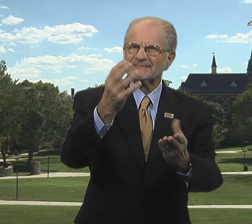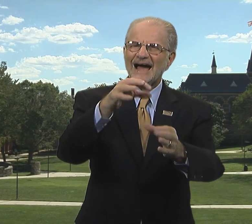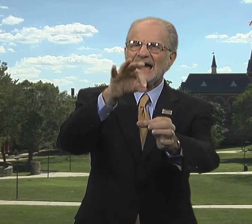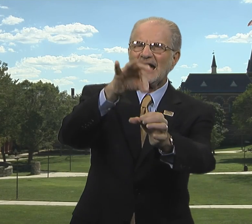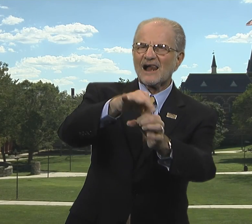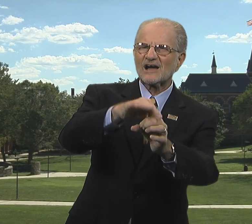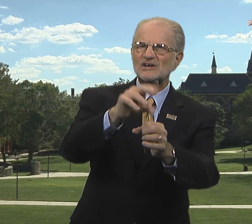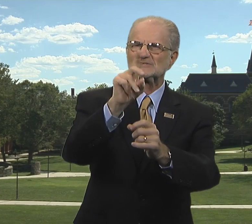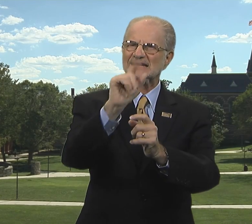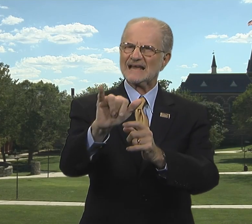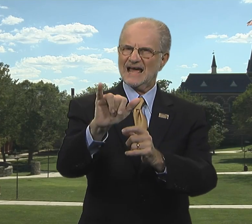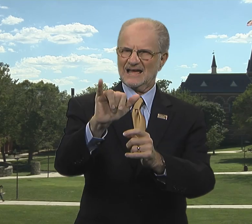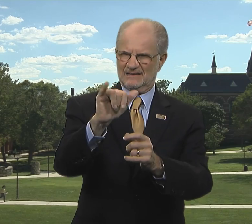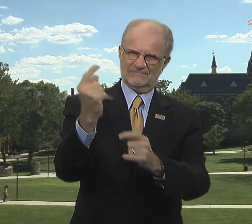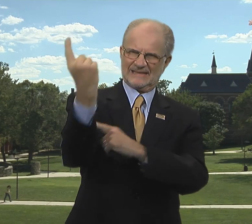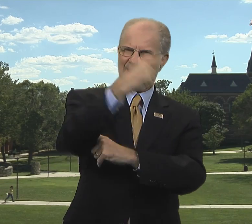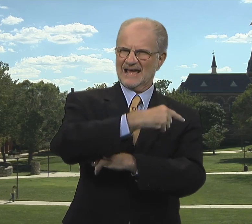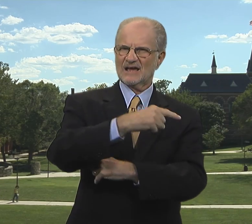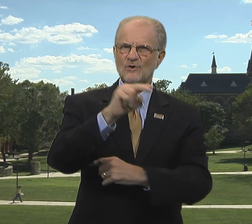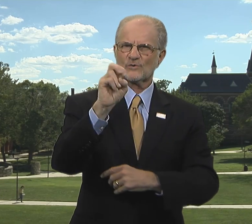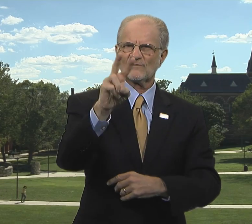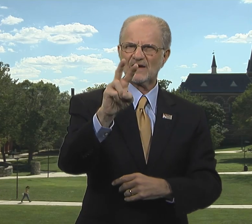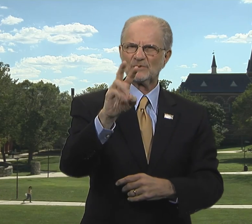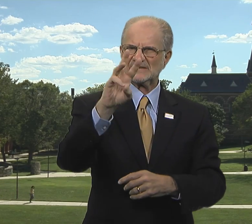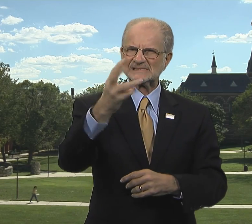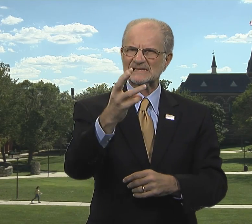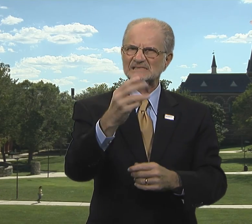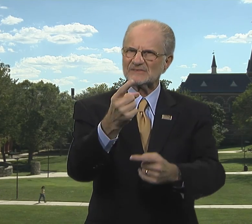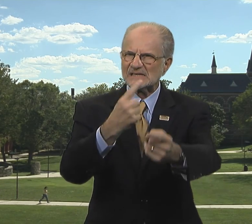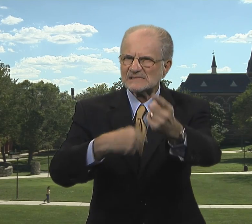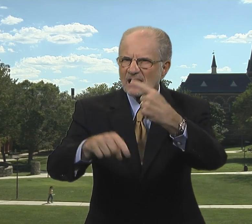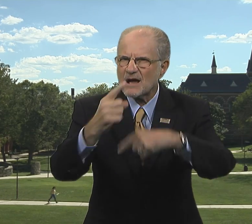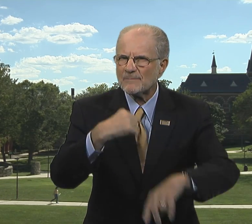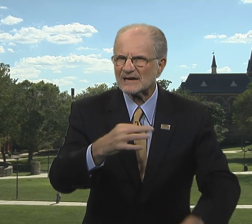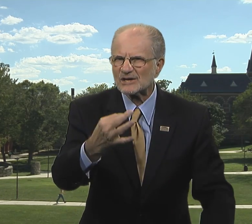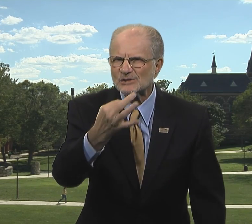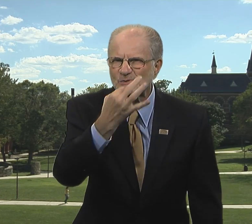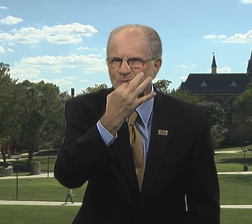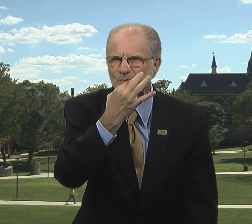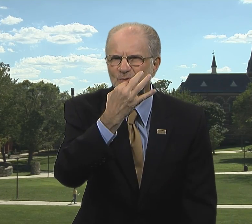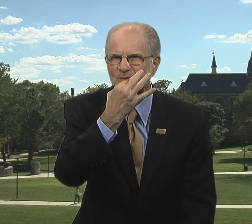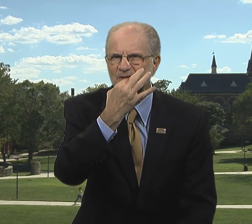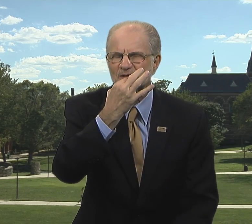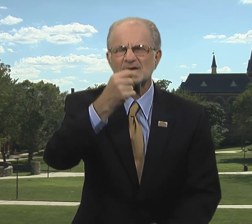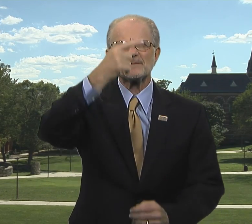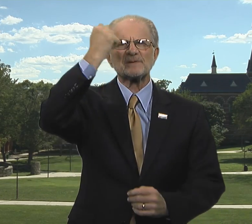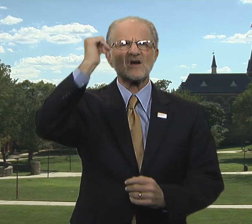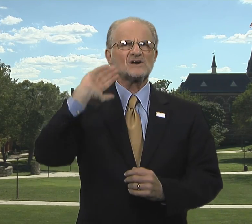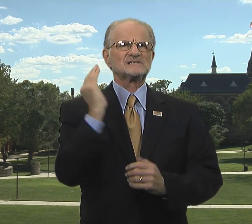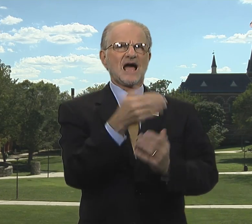Election Day, November 6, is coming soon!